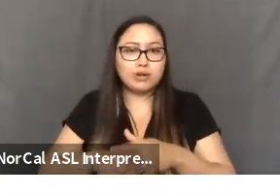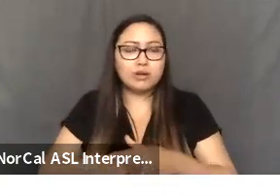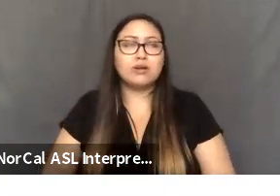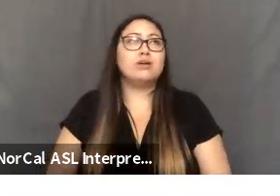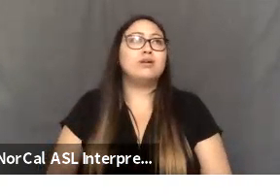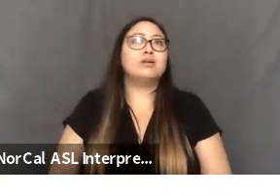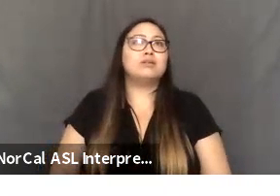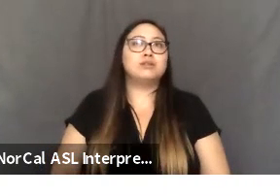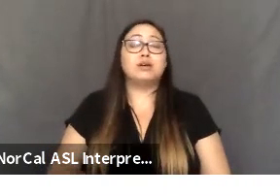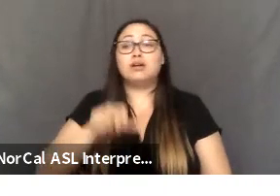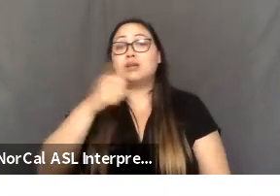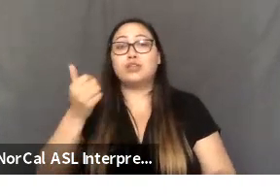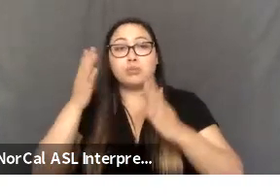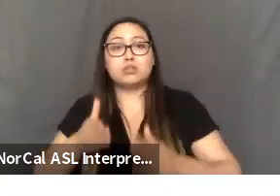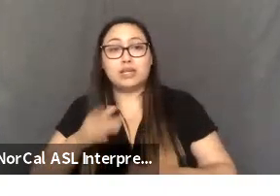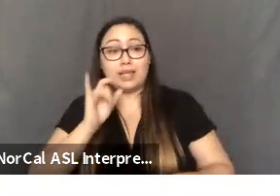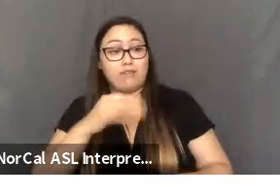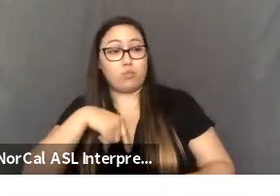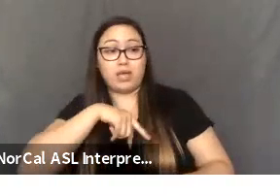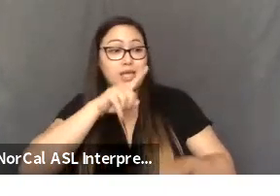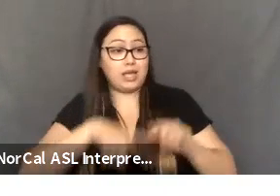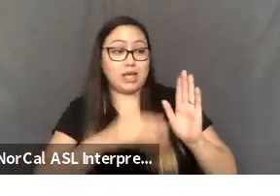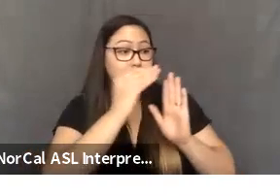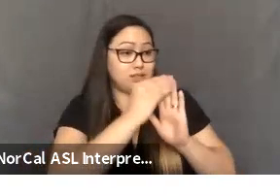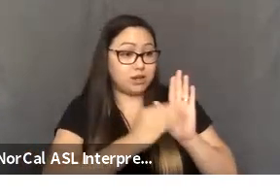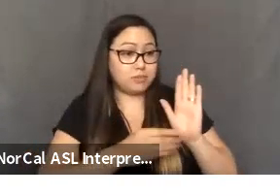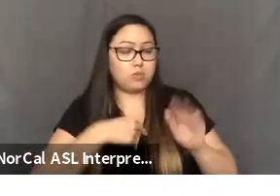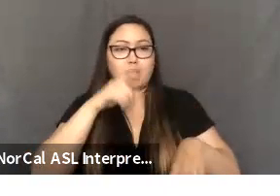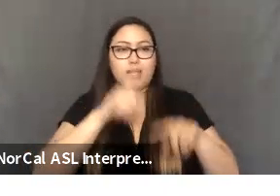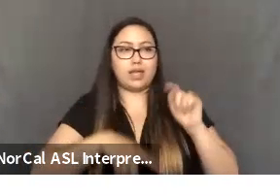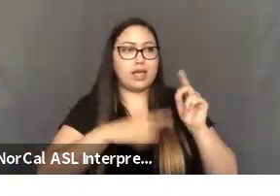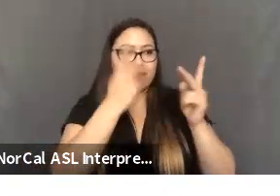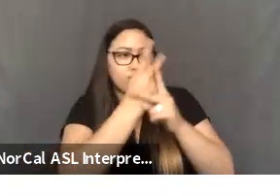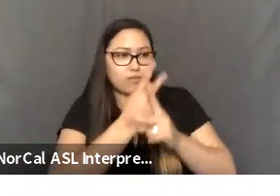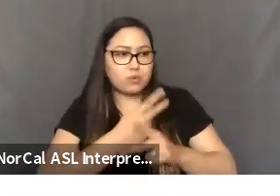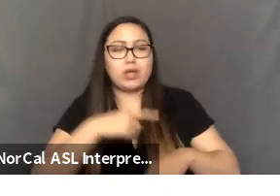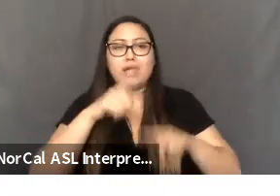if we can't document it, we can't measure it, we can't improve it." next slide.